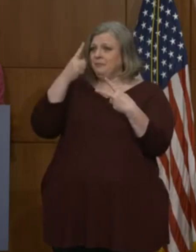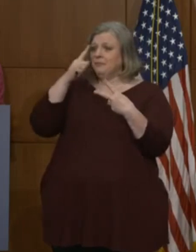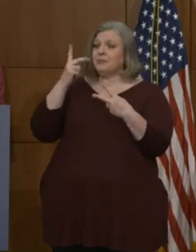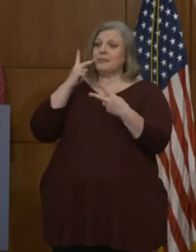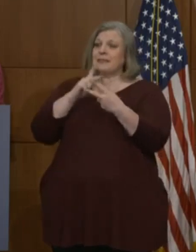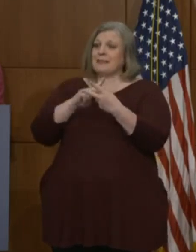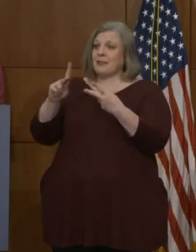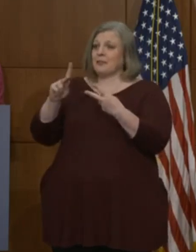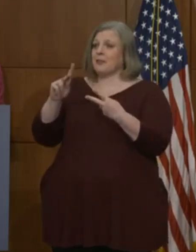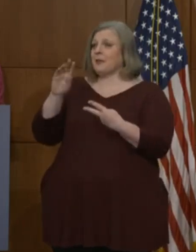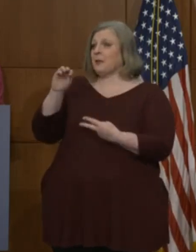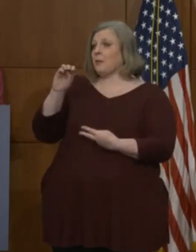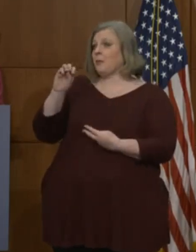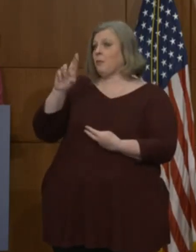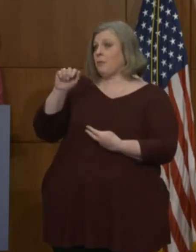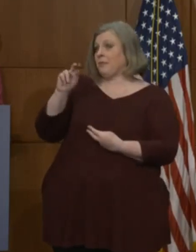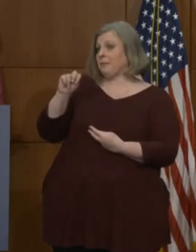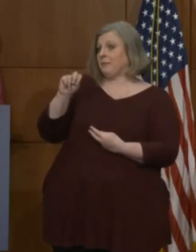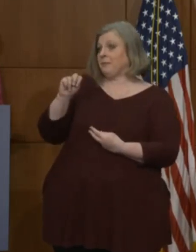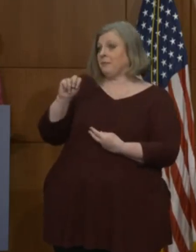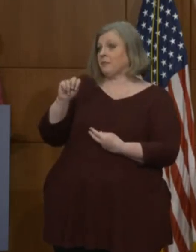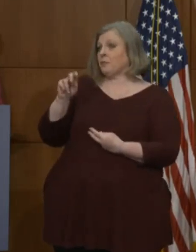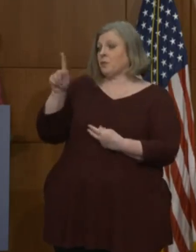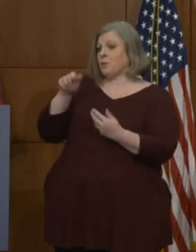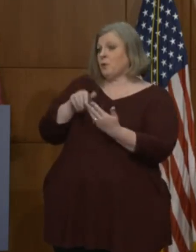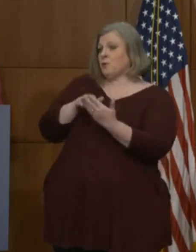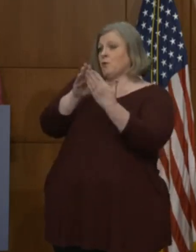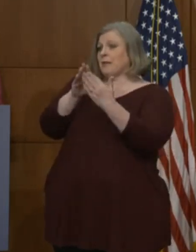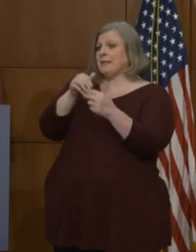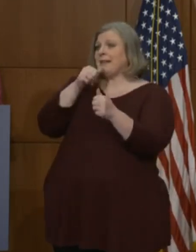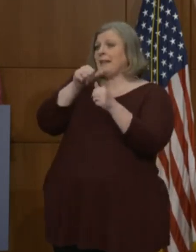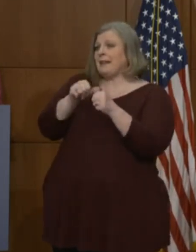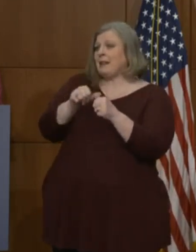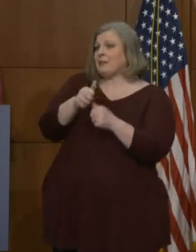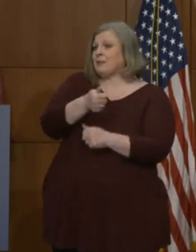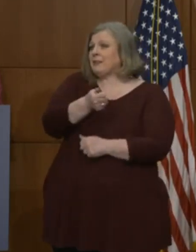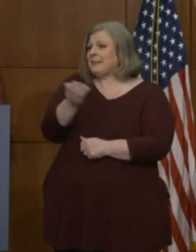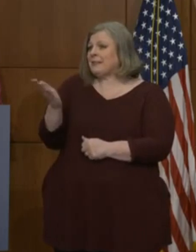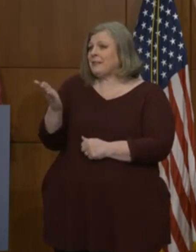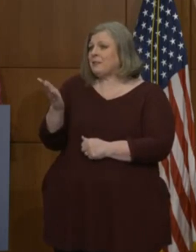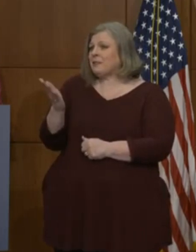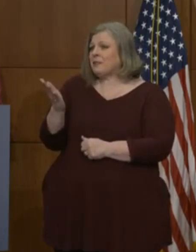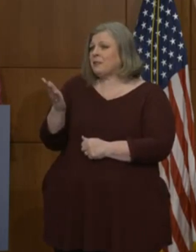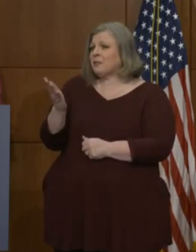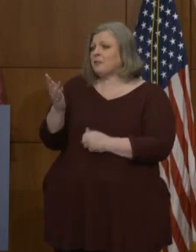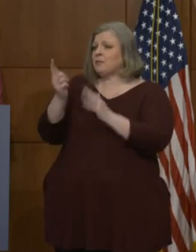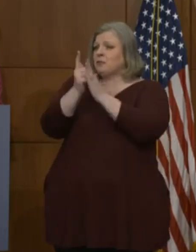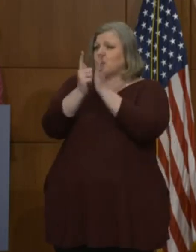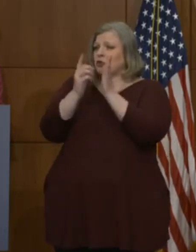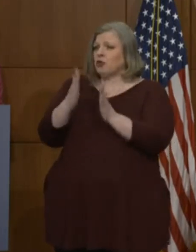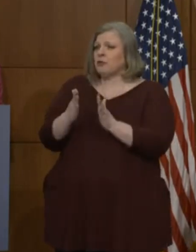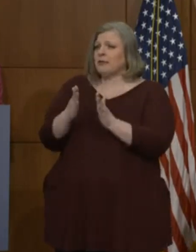SECRETARY MORAN. SPEAKER STUFF OVER THERE WONDERING IF YOU OVER THERE WONDERING IF YOU MIGHT ADDRESS THE LETTER SENT MIGHT ADDRESS THE LETTER SENT BY SEVERAL THE OUR BY SEVERAL THE OUR COMMONWEALTH’S ATTORNEYS. COMMONWEALTH’S ATTORNEYS. ASKING FOR THE RELEASE OF THE